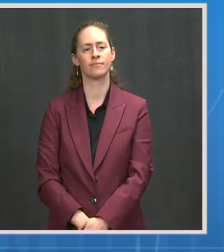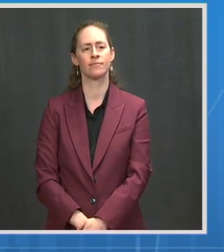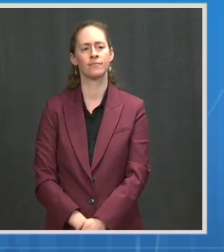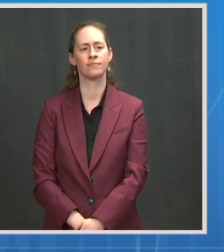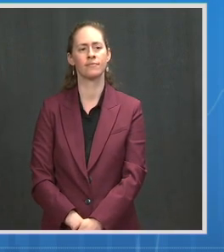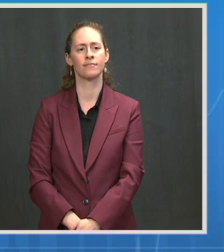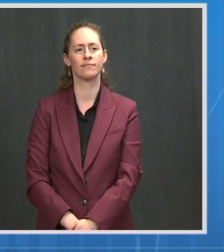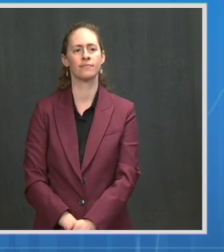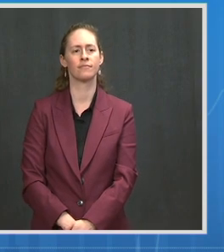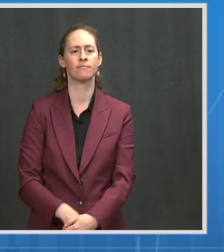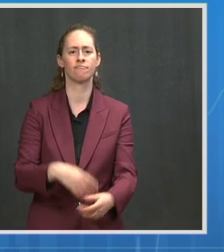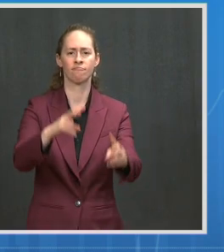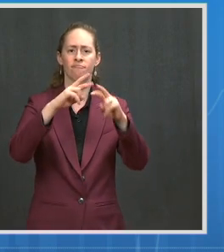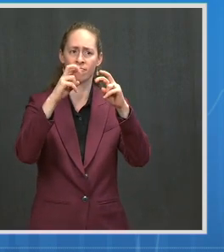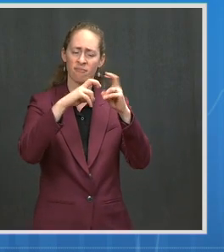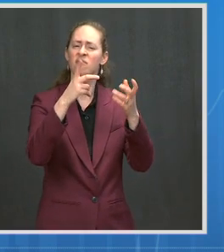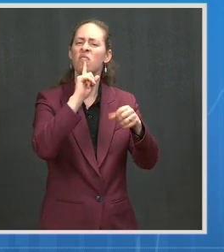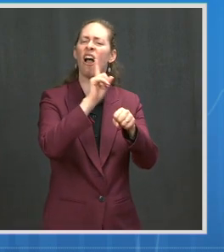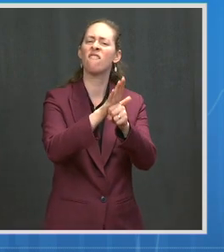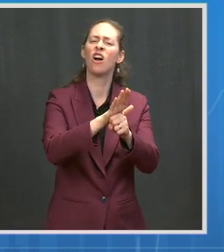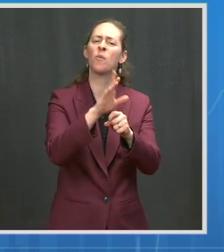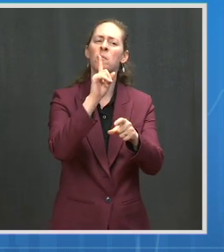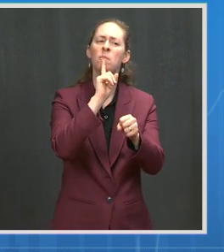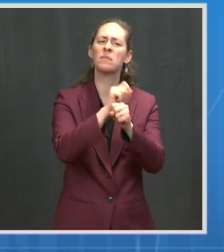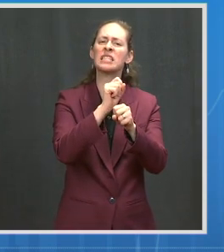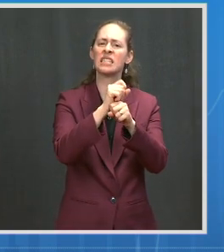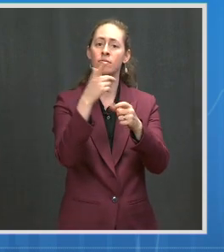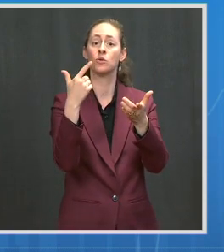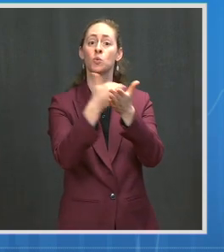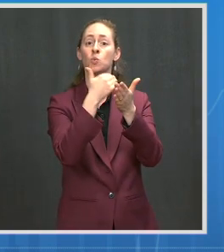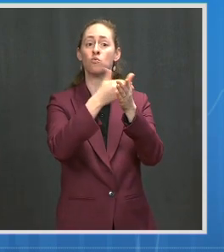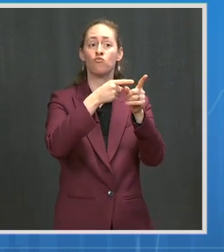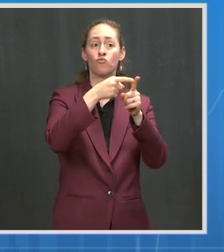that the current vaccines that we are all using -- that we've been speaking about --